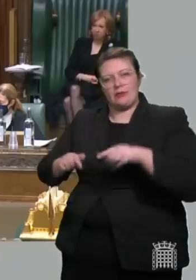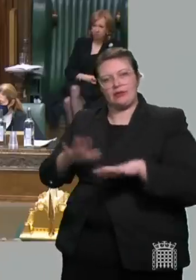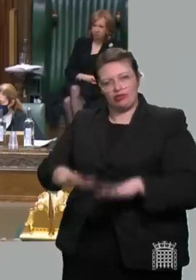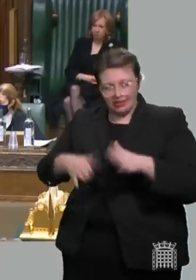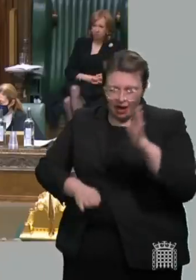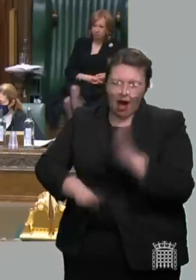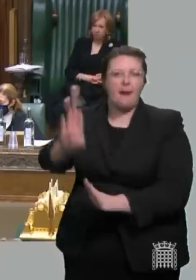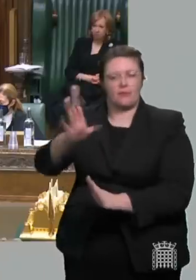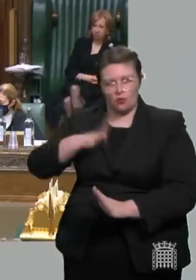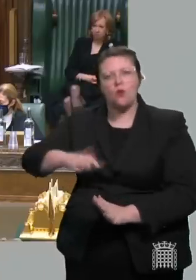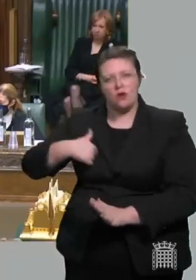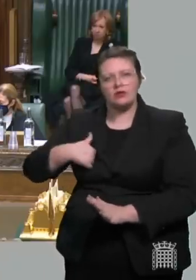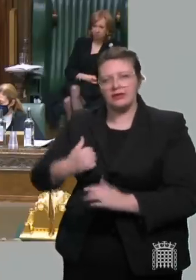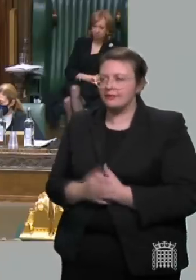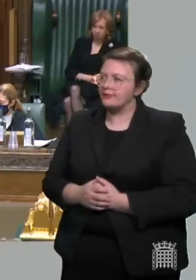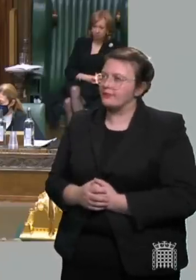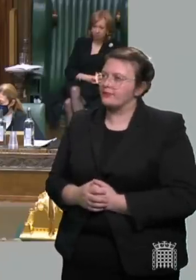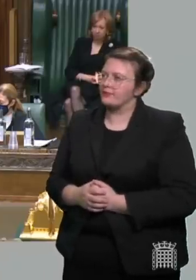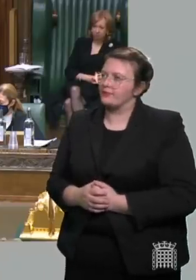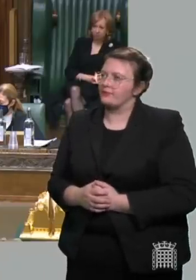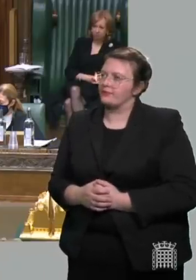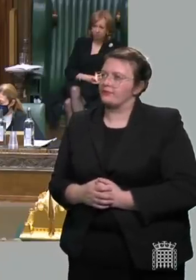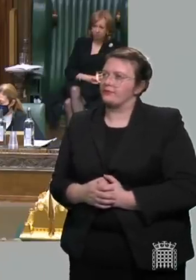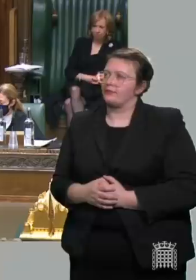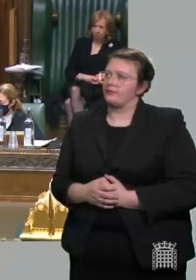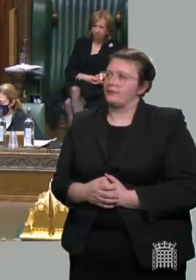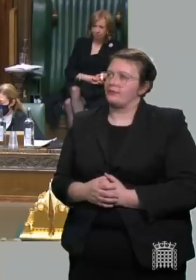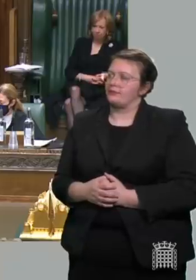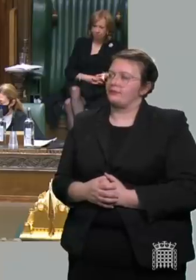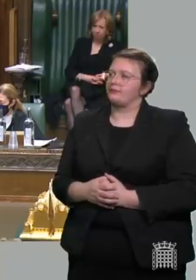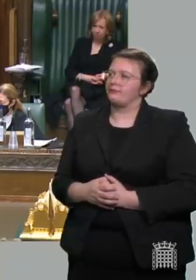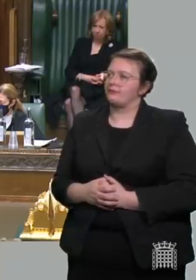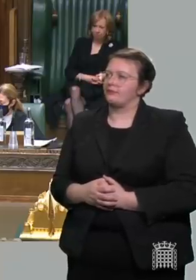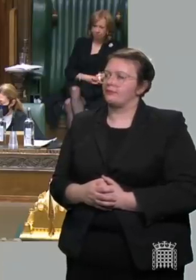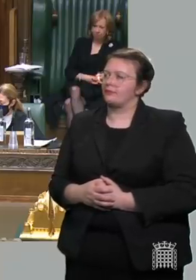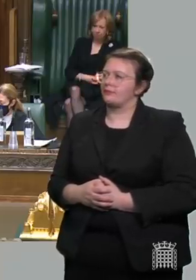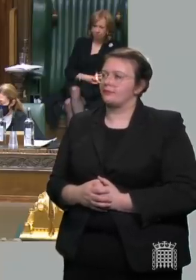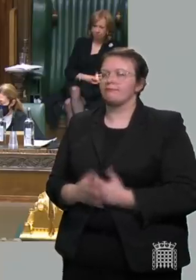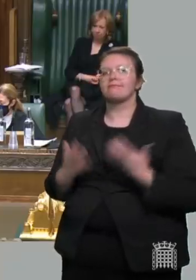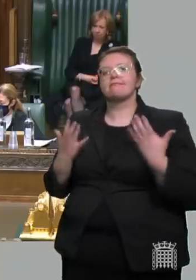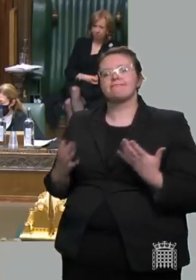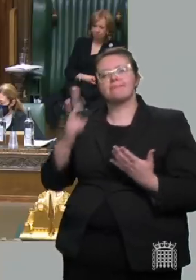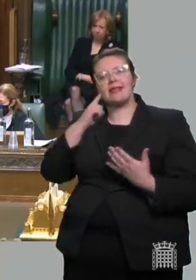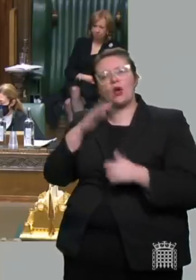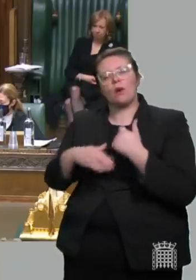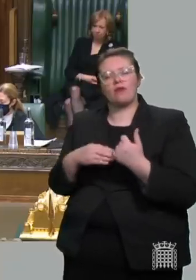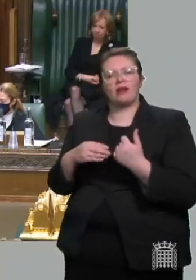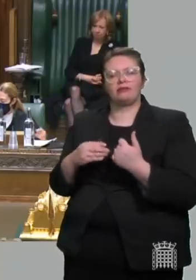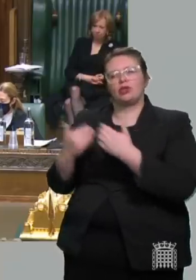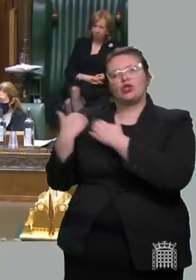Let me now turn to duties. This is a tough time for hospitality, so I can confirm